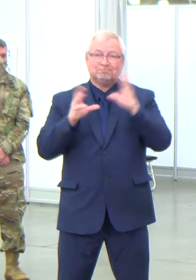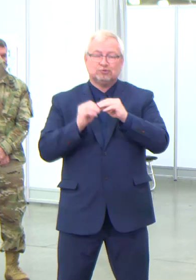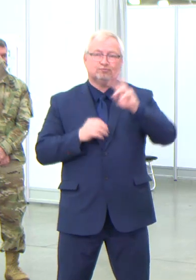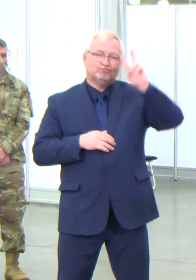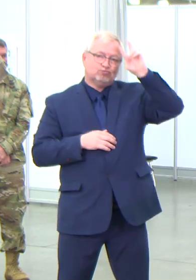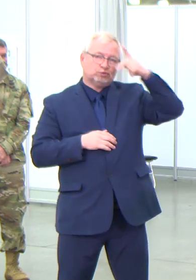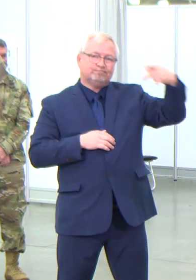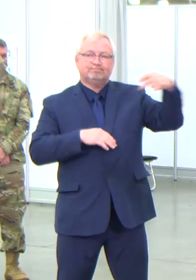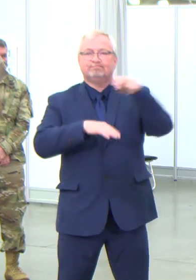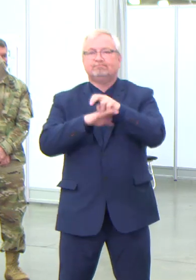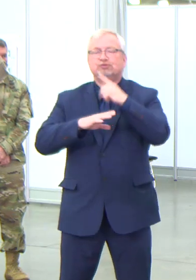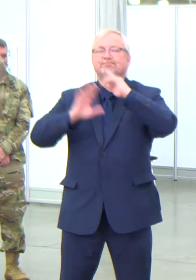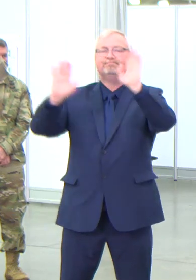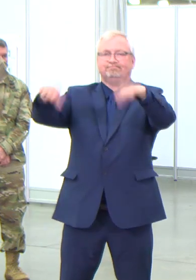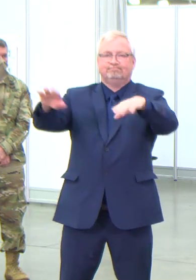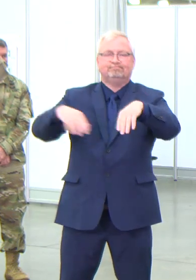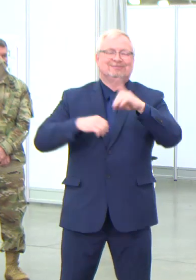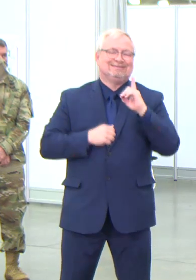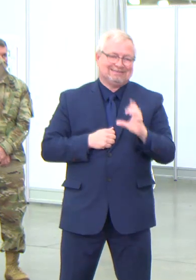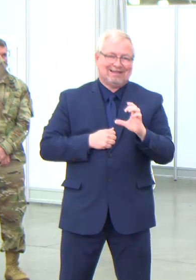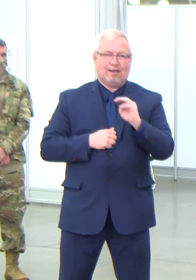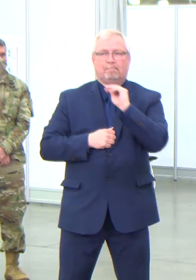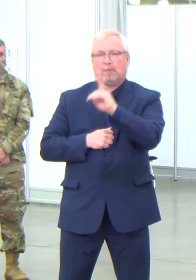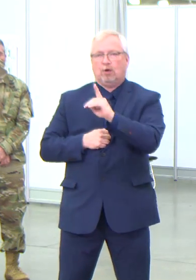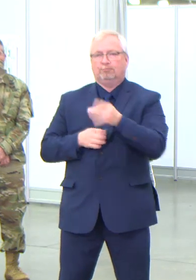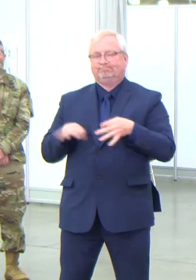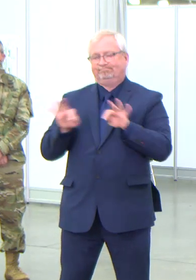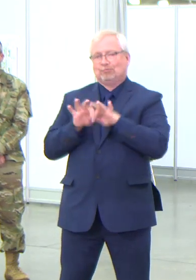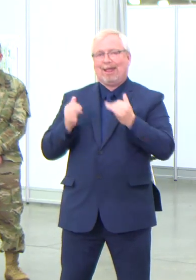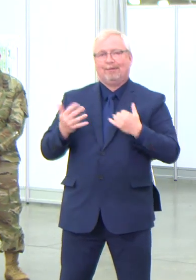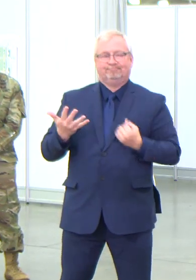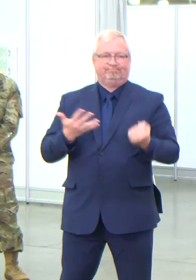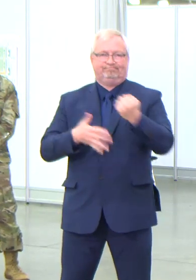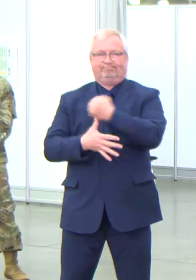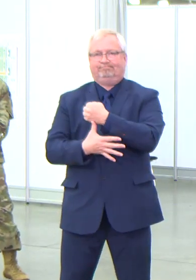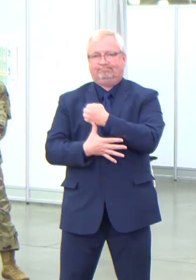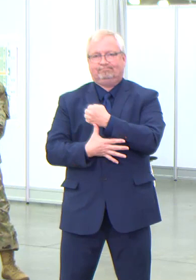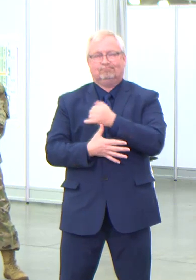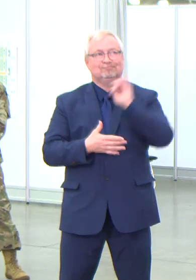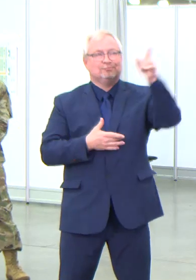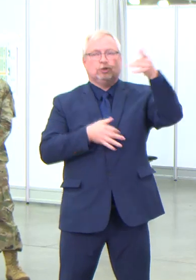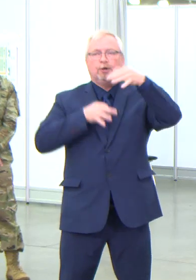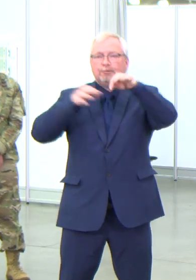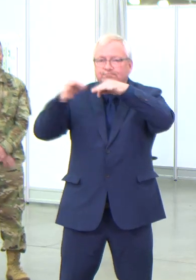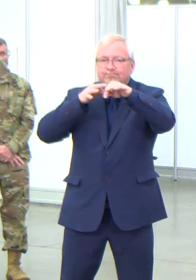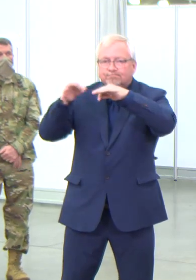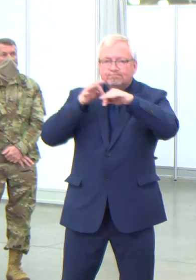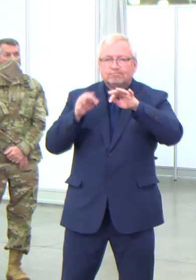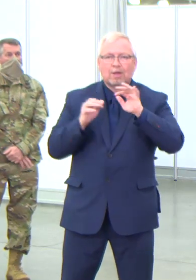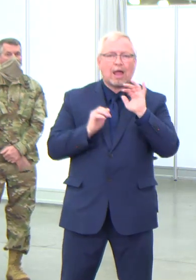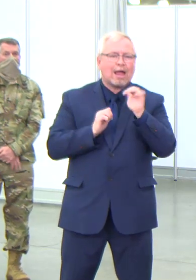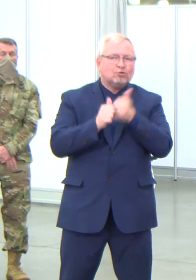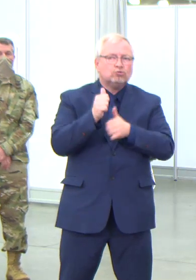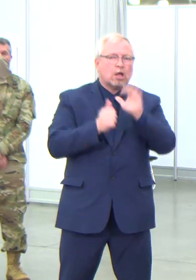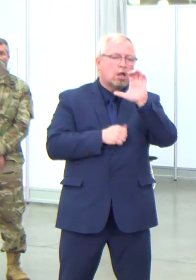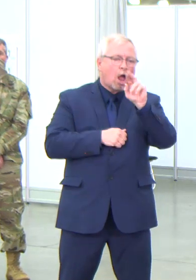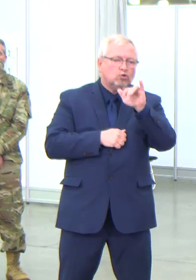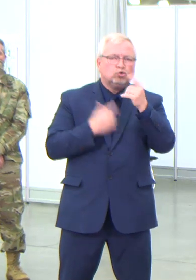Burkes then went into a 10-minute discussion with all the governors about each of our counties and what they were going to do. So